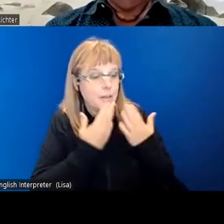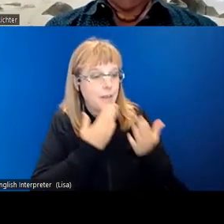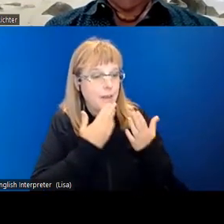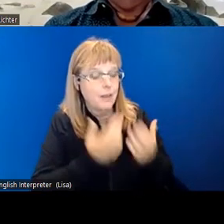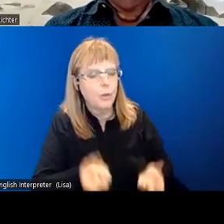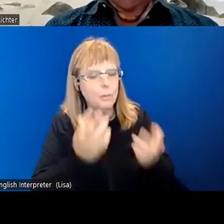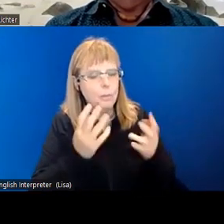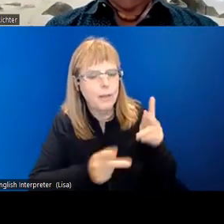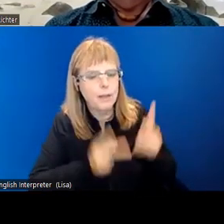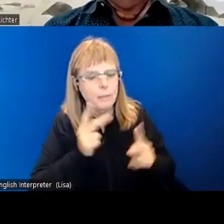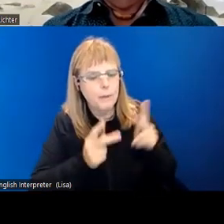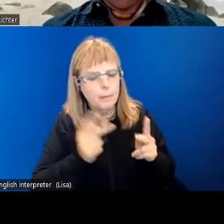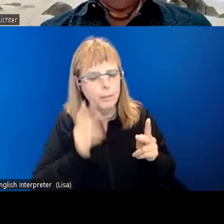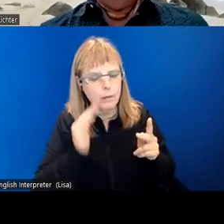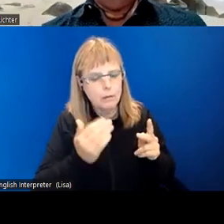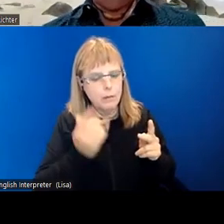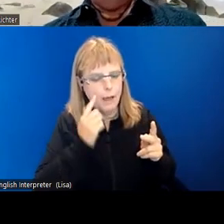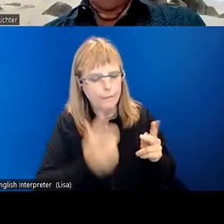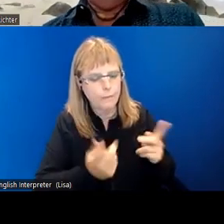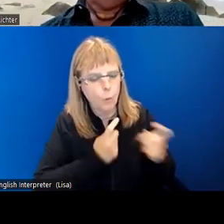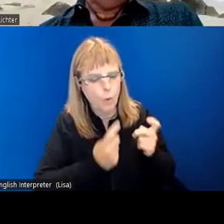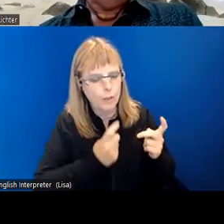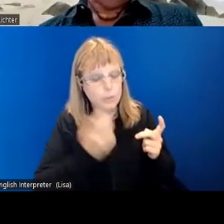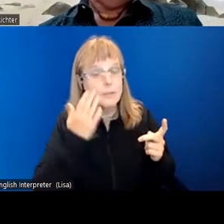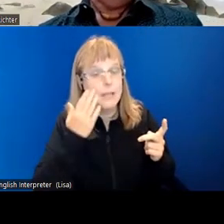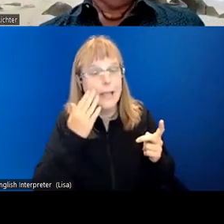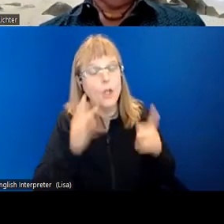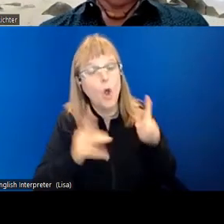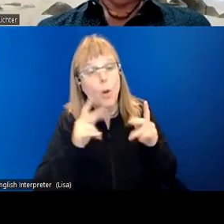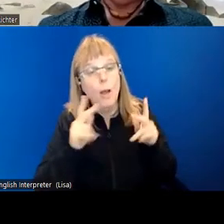'cause I get it when people call me about Idea Swap,